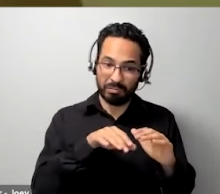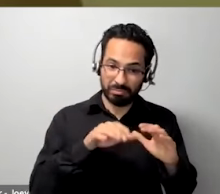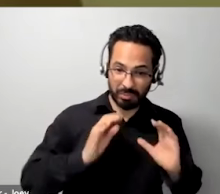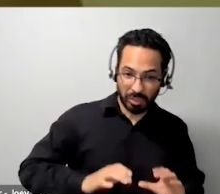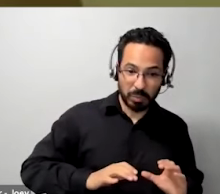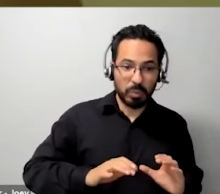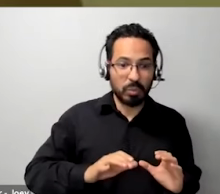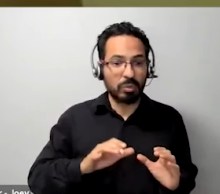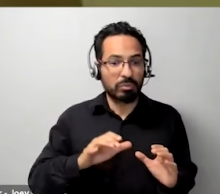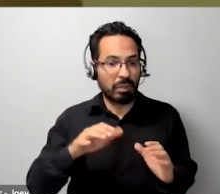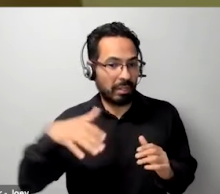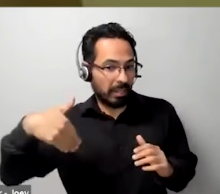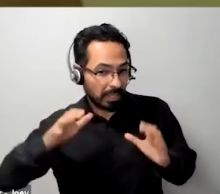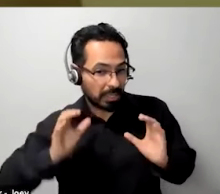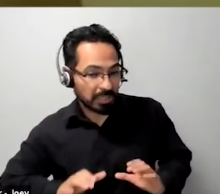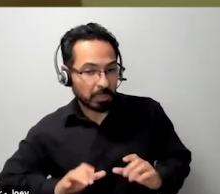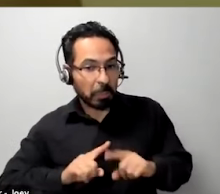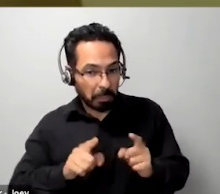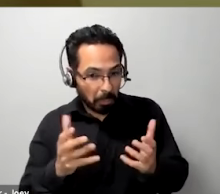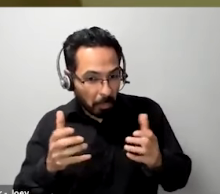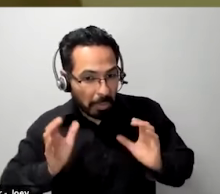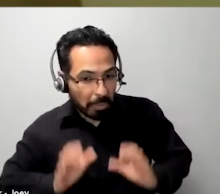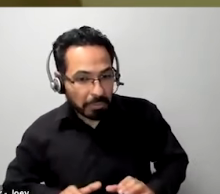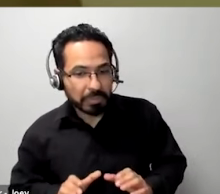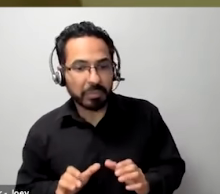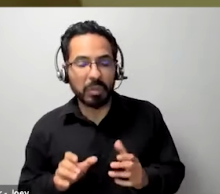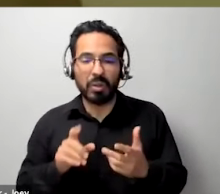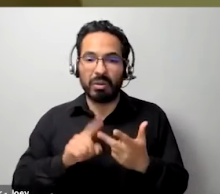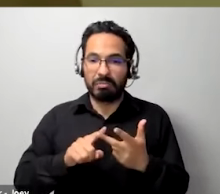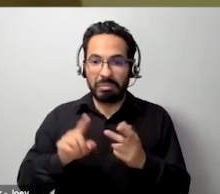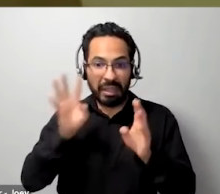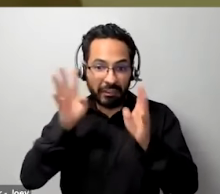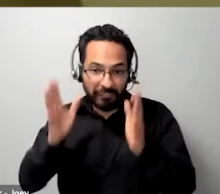an innovator, you know, somebody from the advocacy groups,